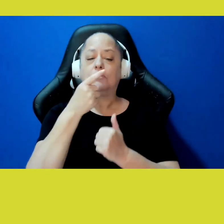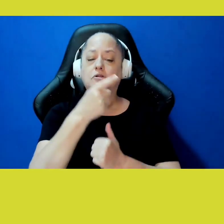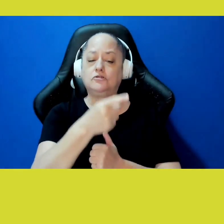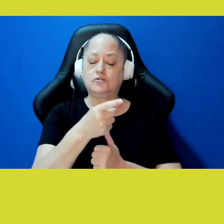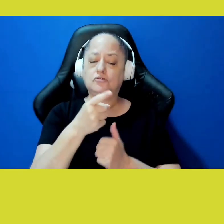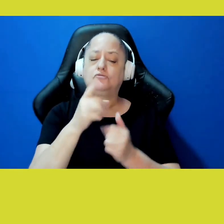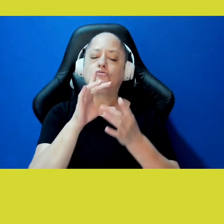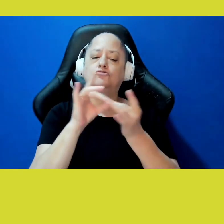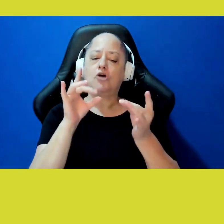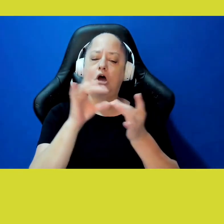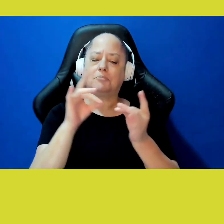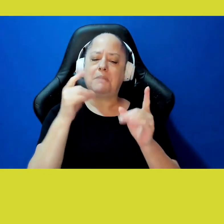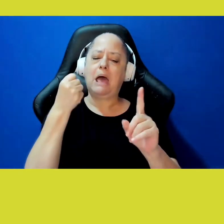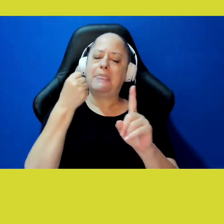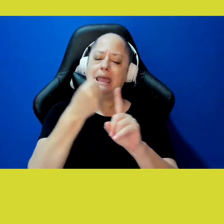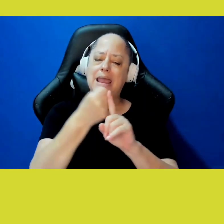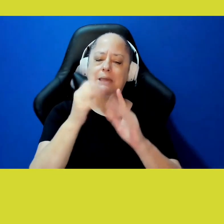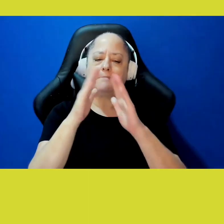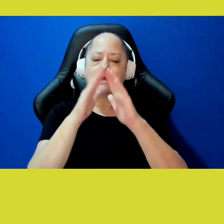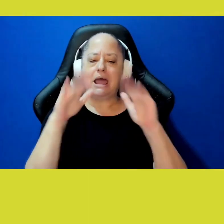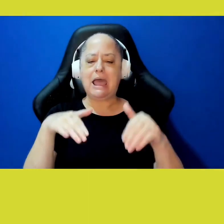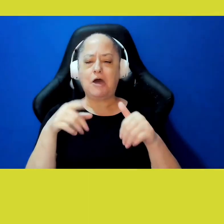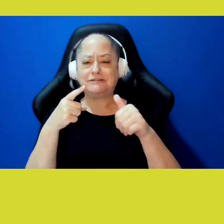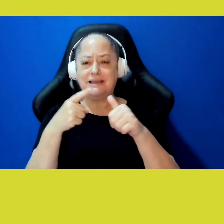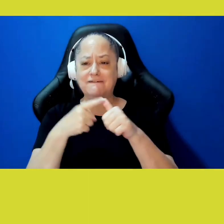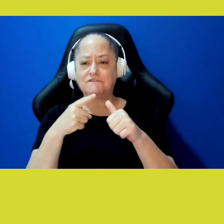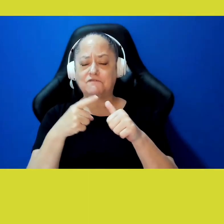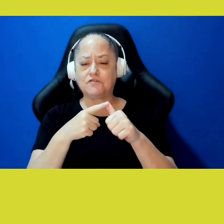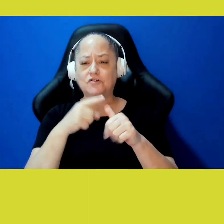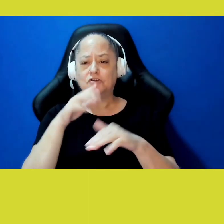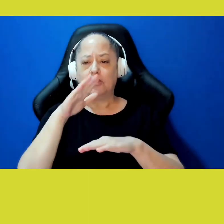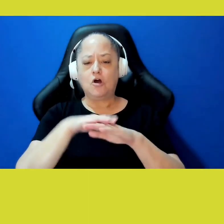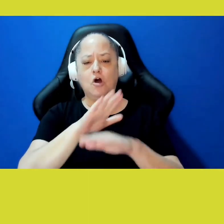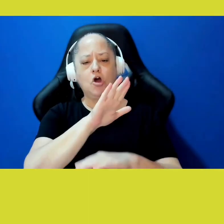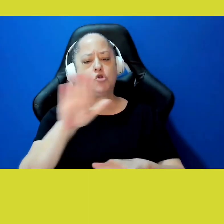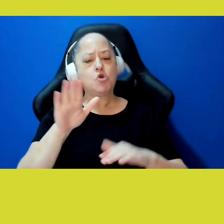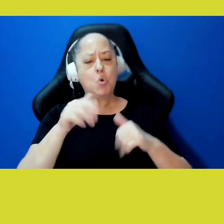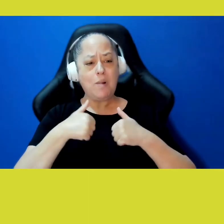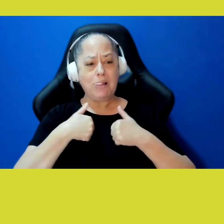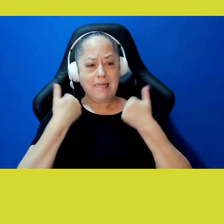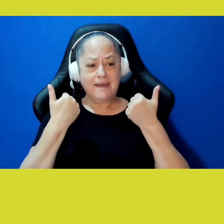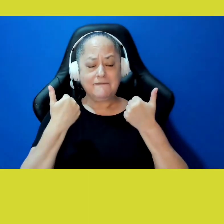impact of Housing First on your life, but can